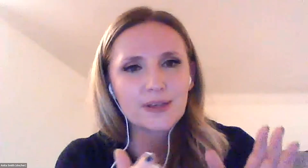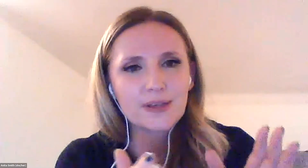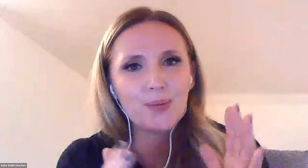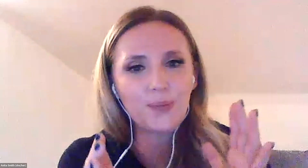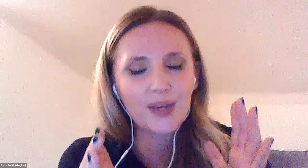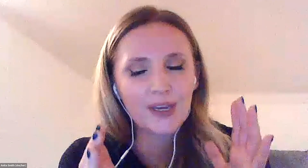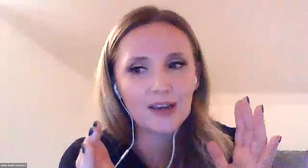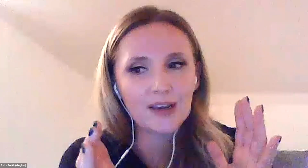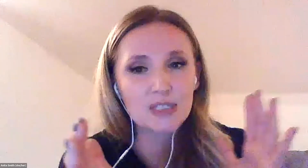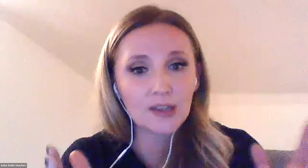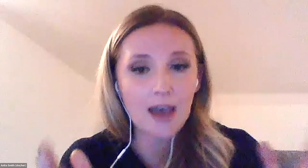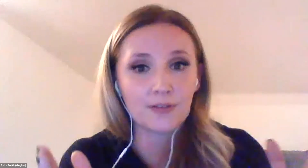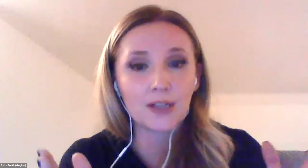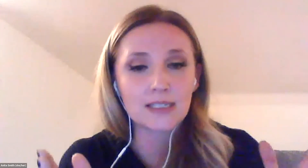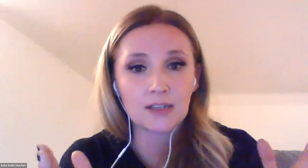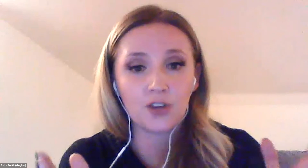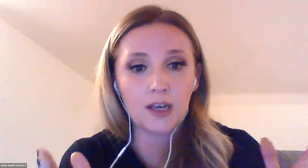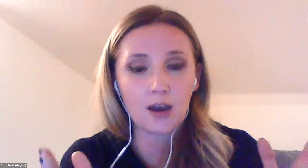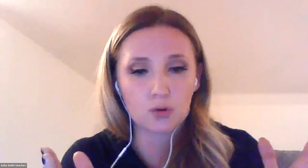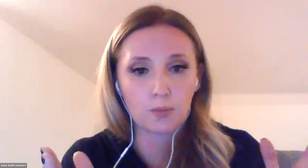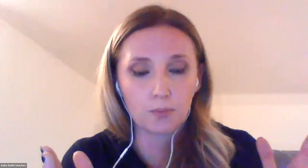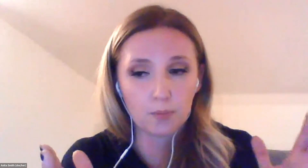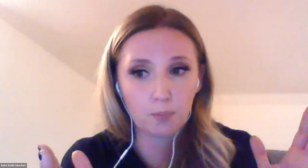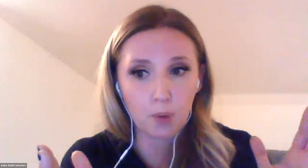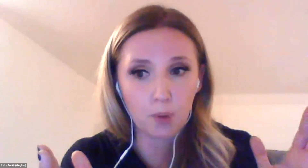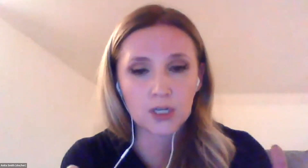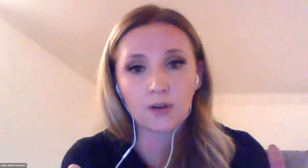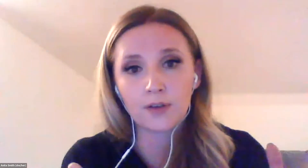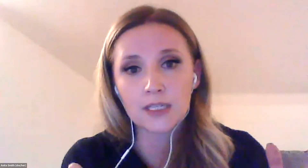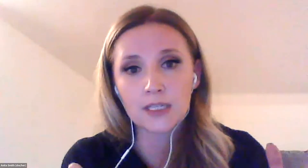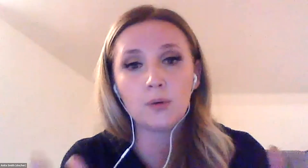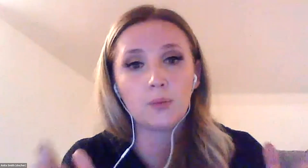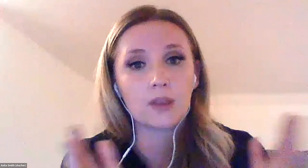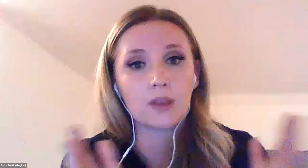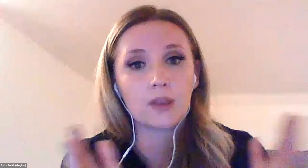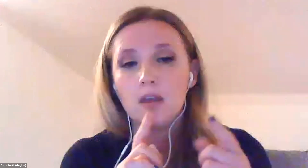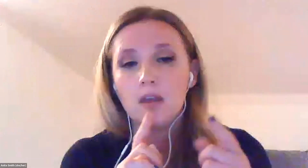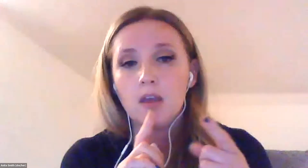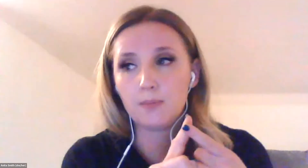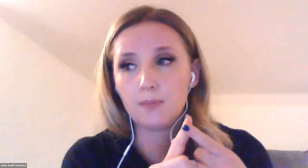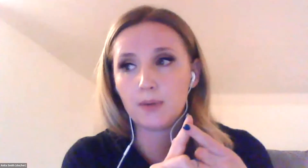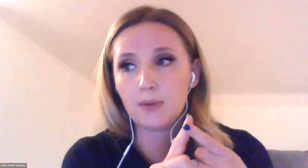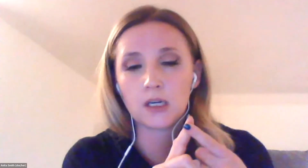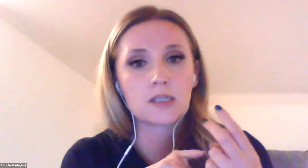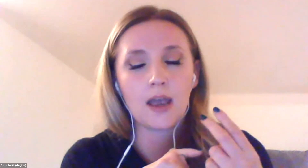So we still have a fairly significant outdoor portion of our festival with the street buskers